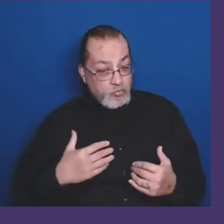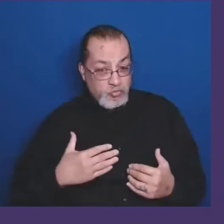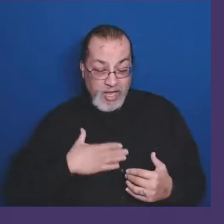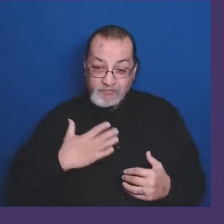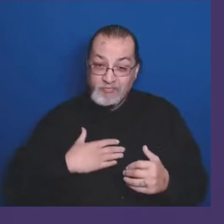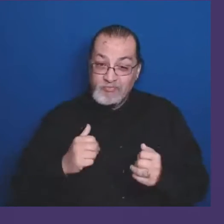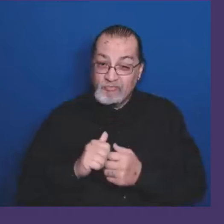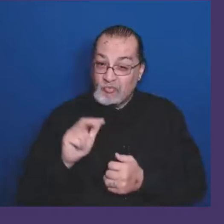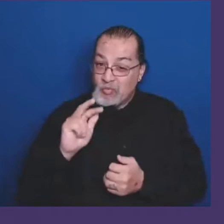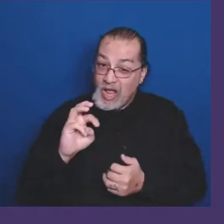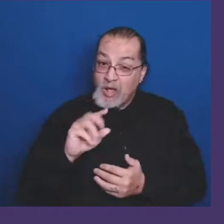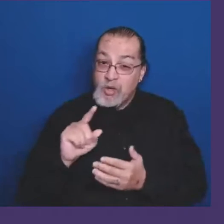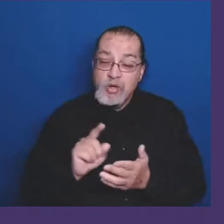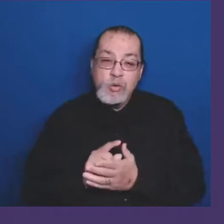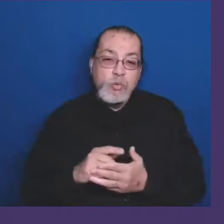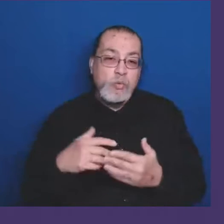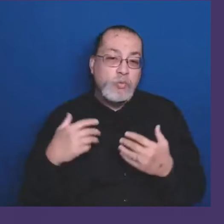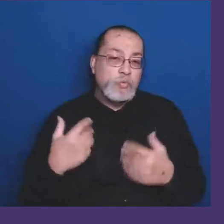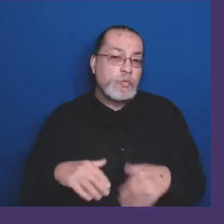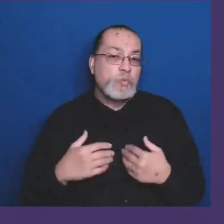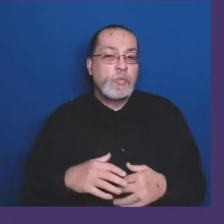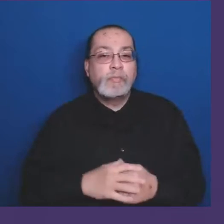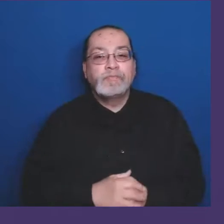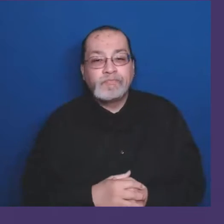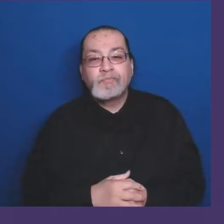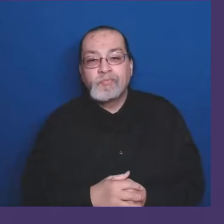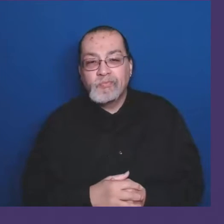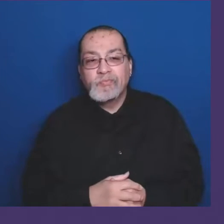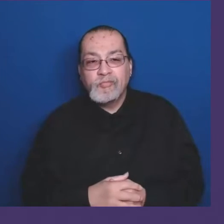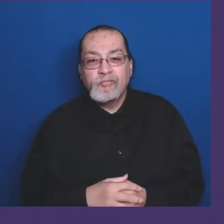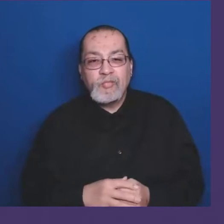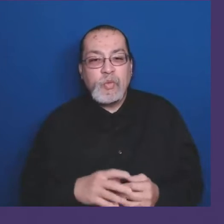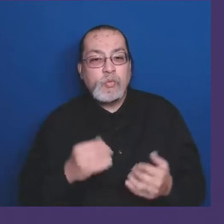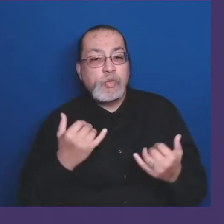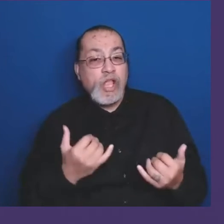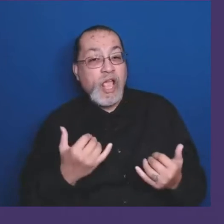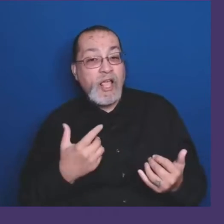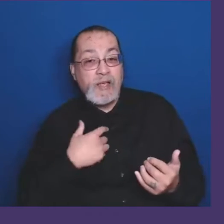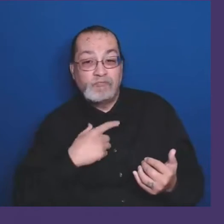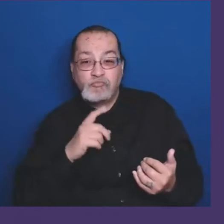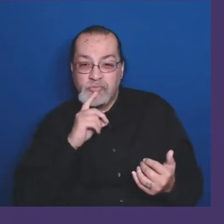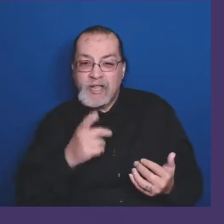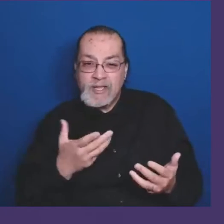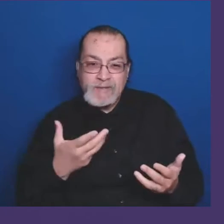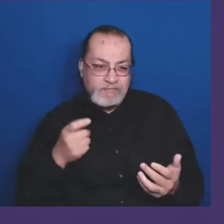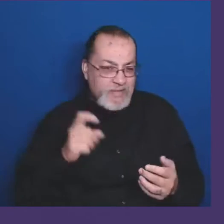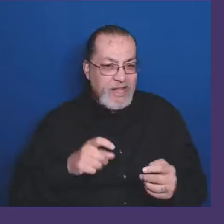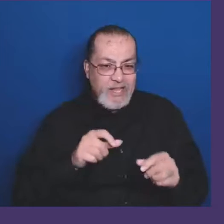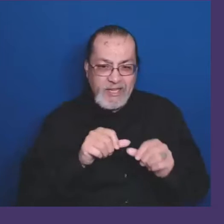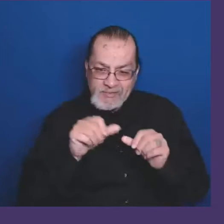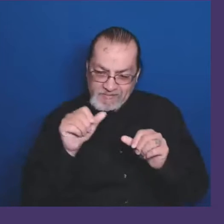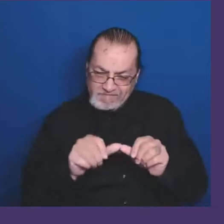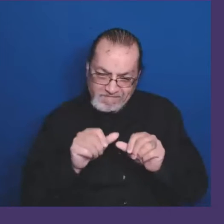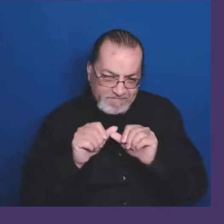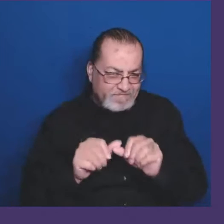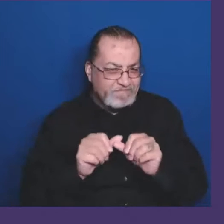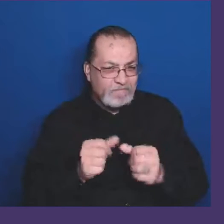We have to stay online with Supported Employment. Jenny Lay-Flurrie: Well, I think that's